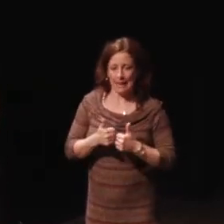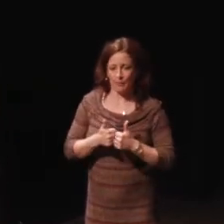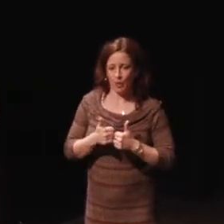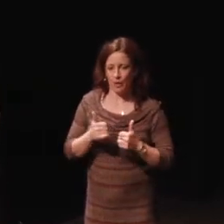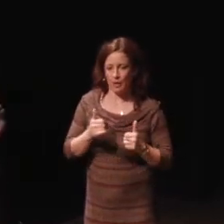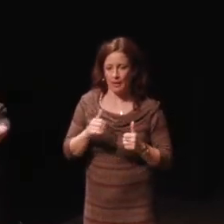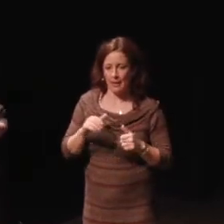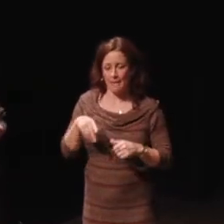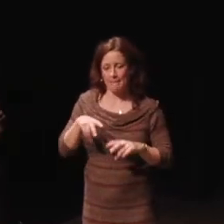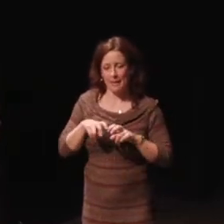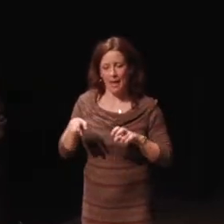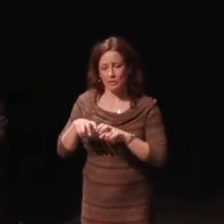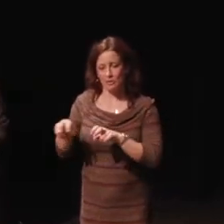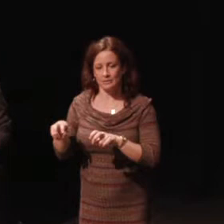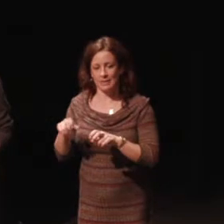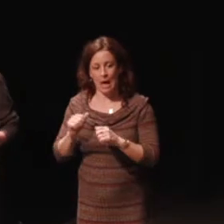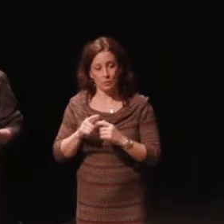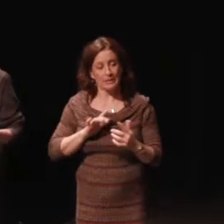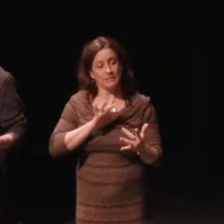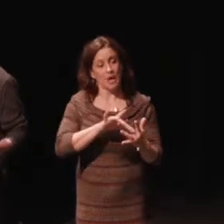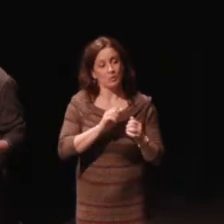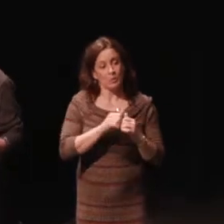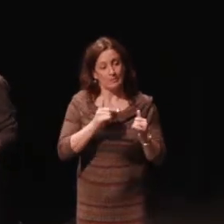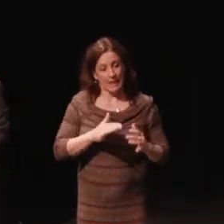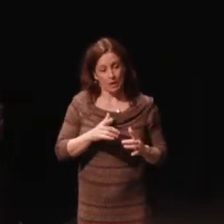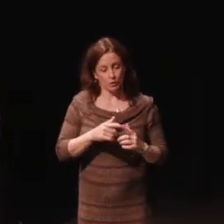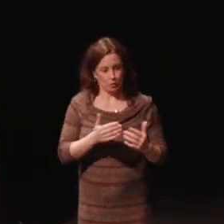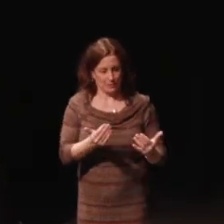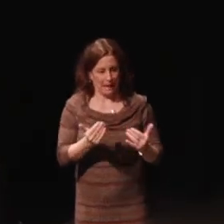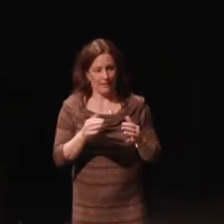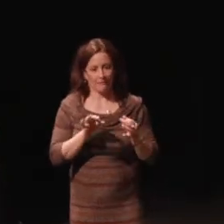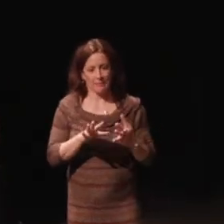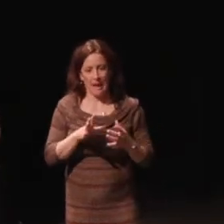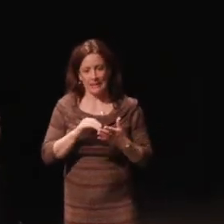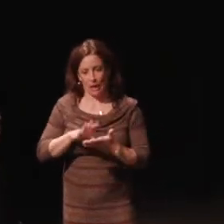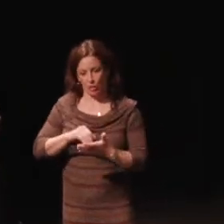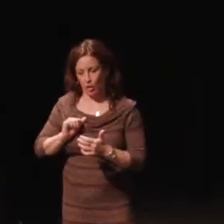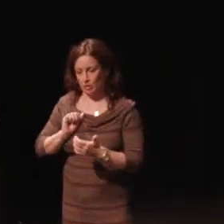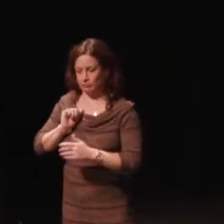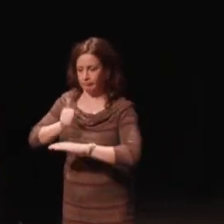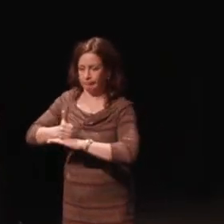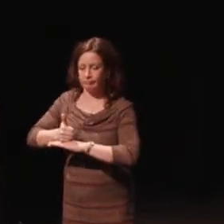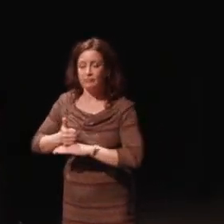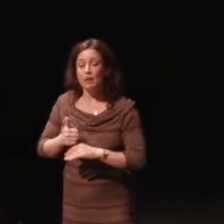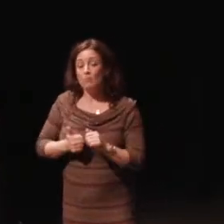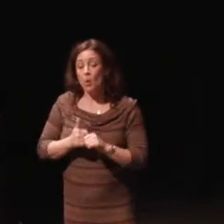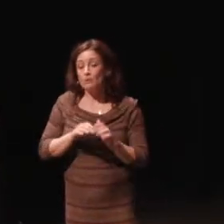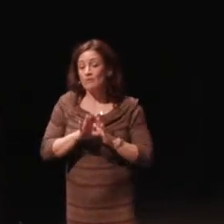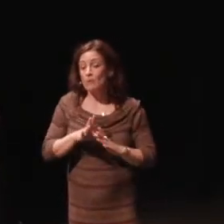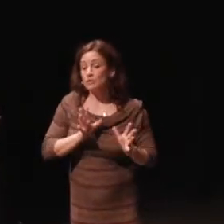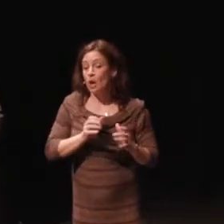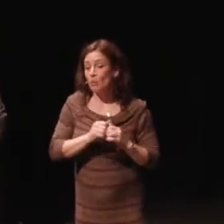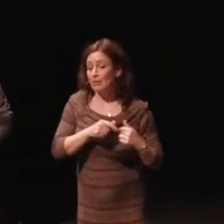with players to be able to get that feedback and learn. Most of the developers that I've spoke to in the last couple of years,